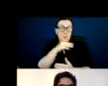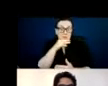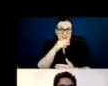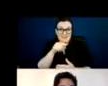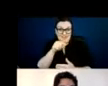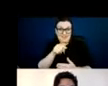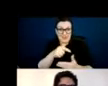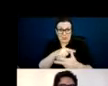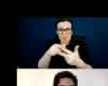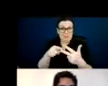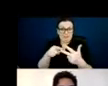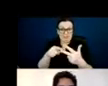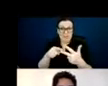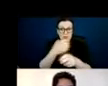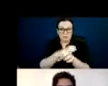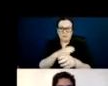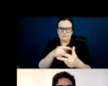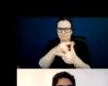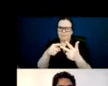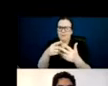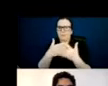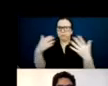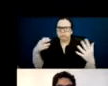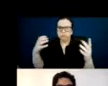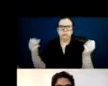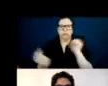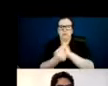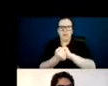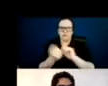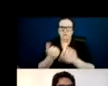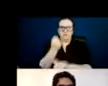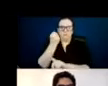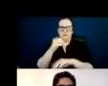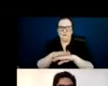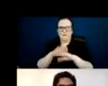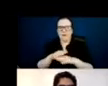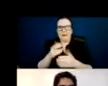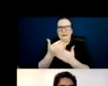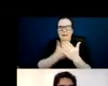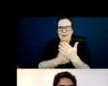achieved major reforms on legal capacity, the three countries are monist countries and for those